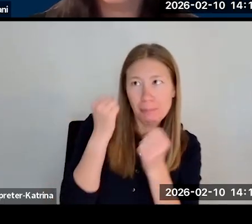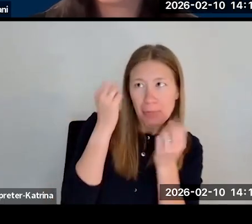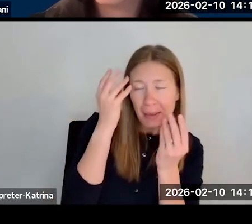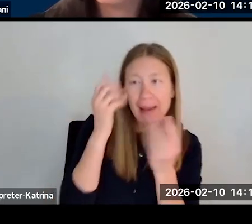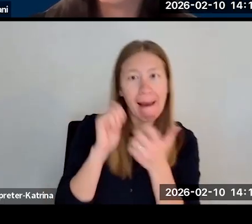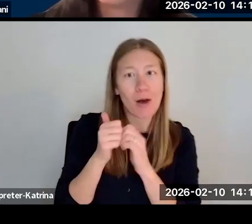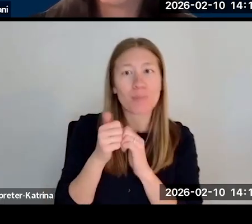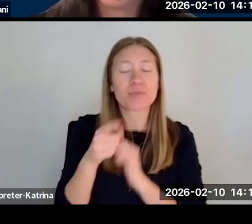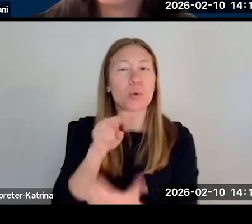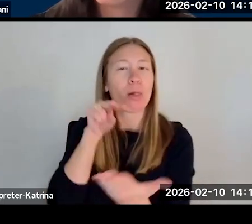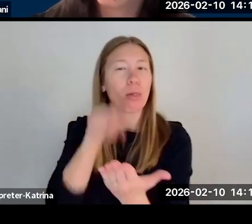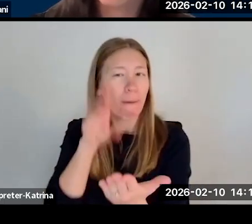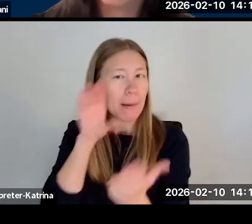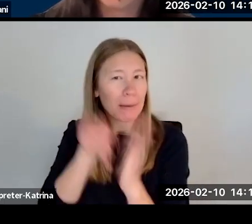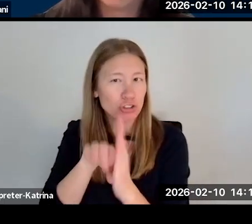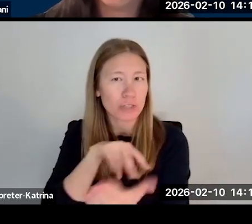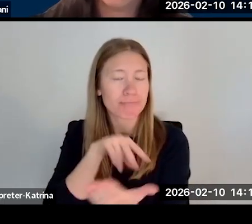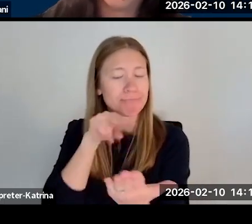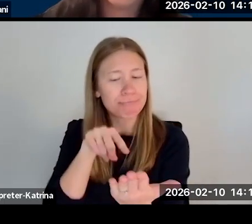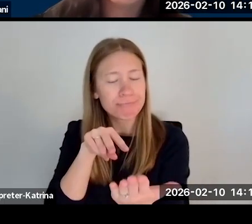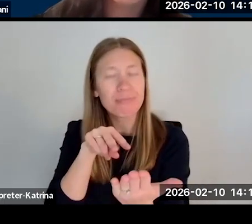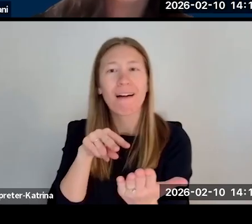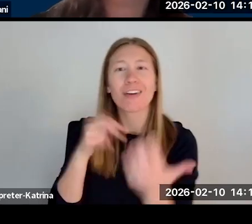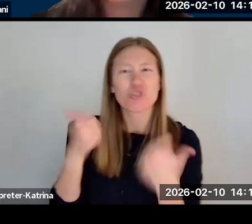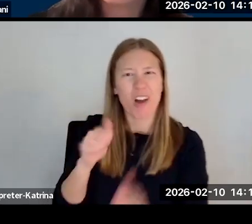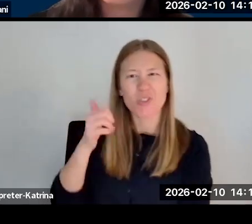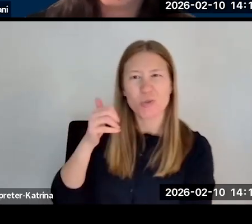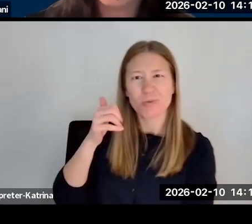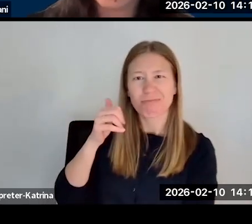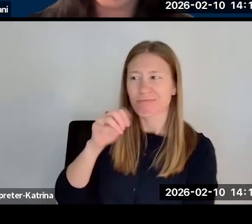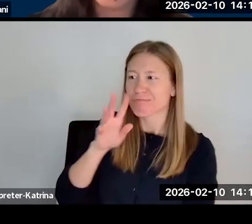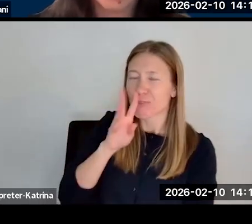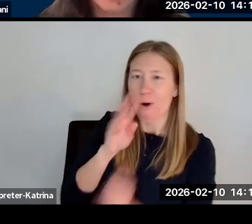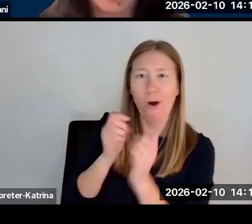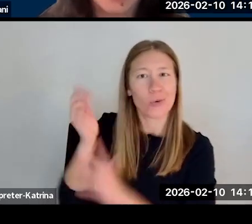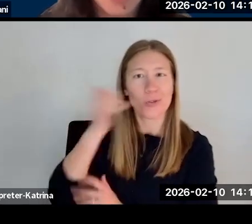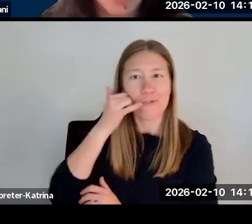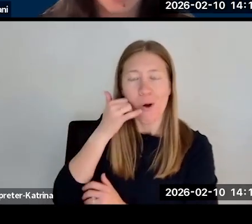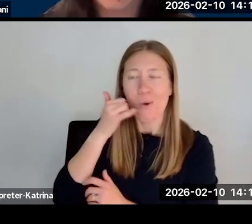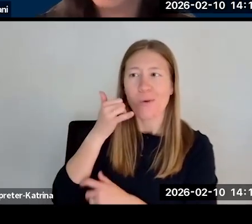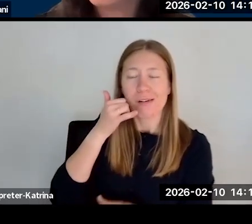and trying to describe it to someone over the phone, what details would you include?